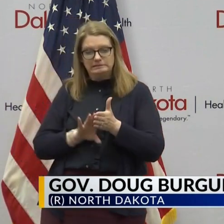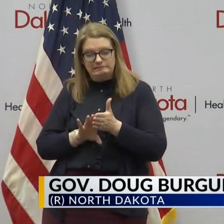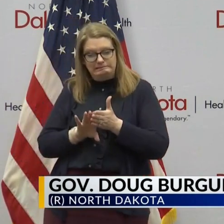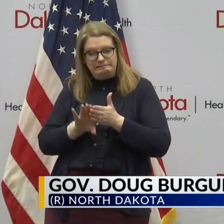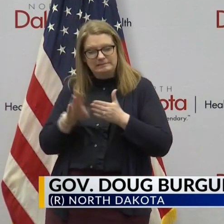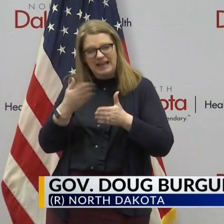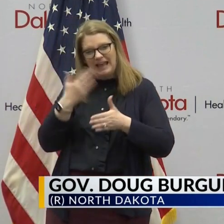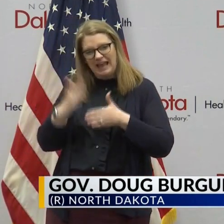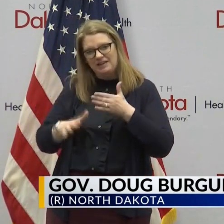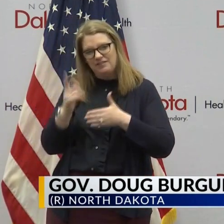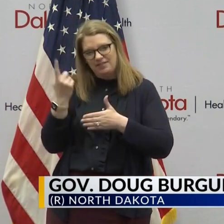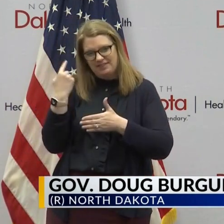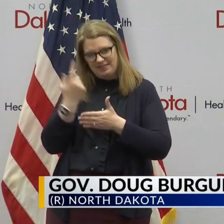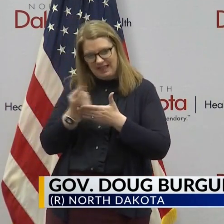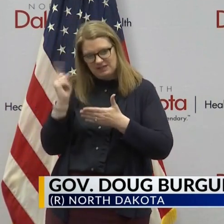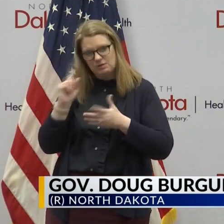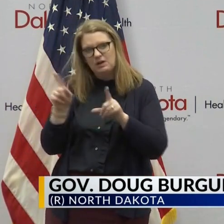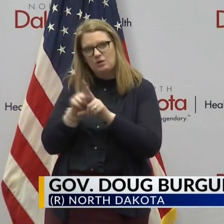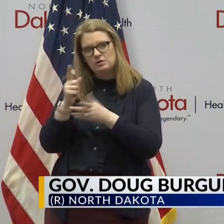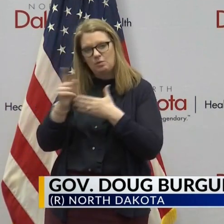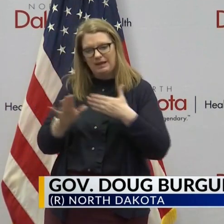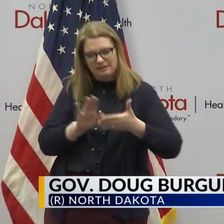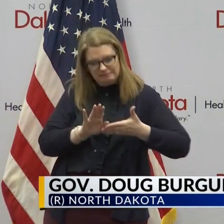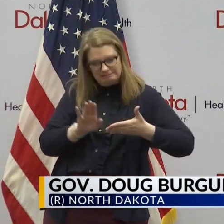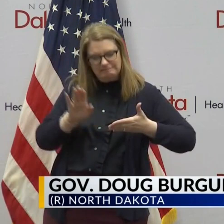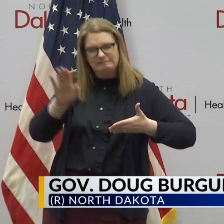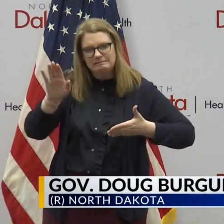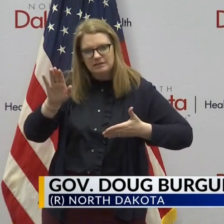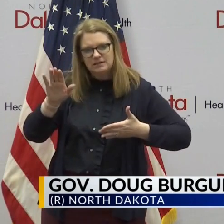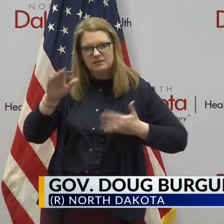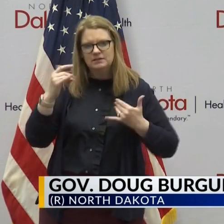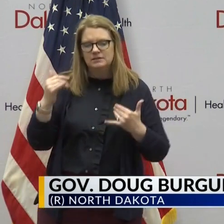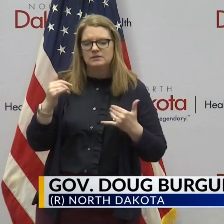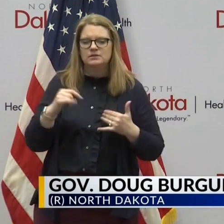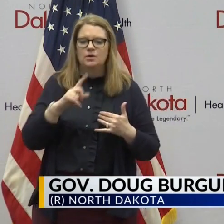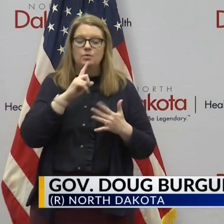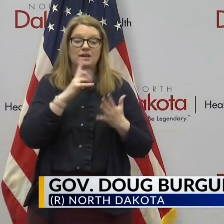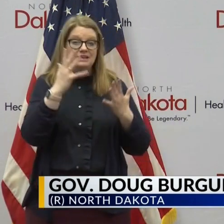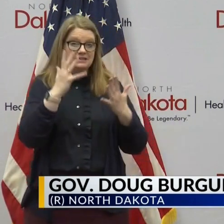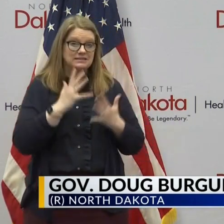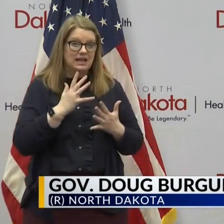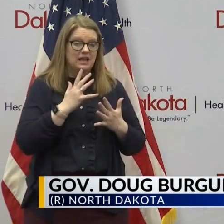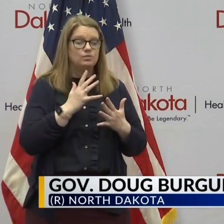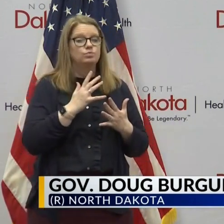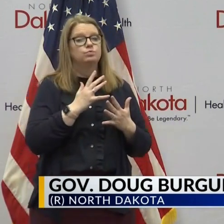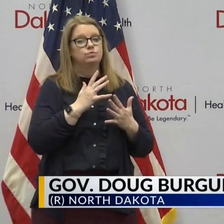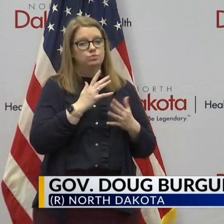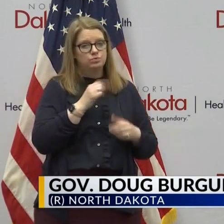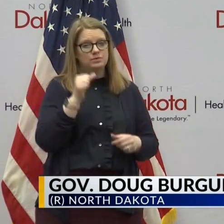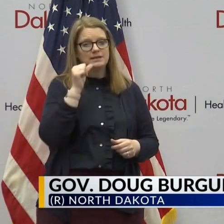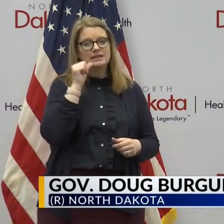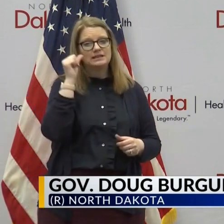11th WHEN IT WAS 3.18, SO THIS TAKES US OFF THAT HIGHER RATE THAT WE HAVE BEEN ON THE END OF LAST WEEK AND THROUGH THE